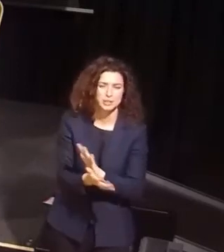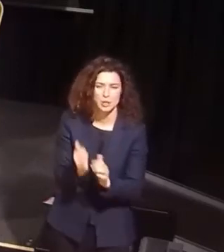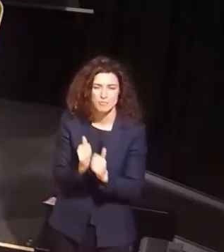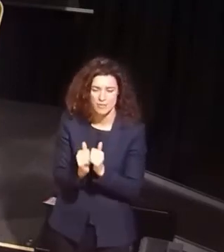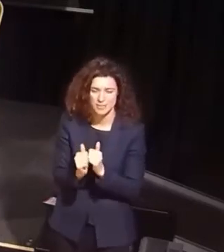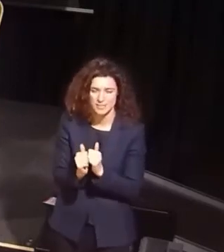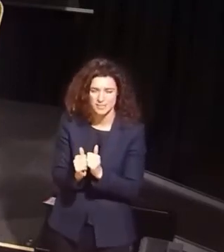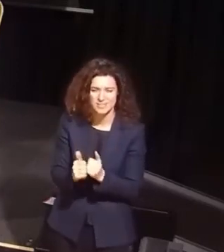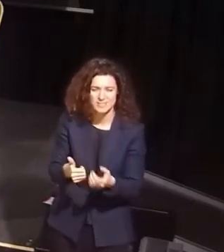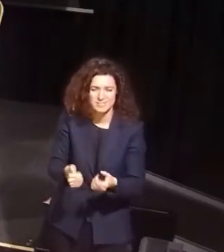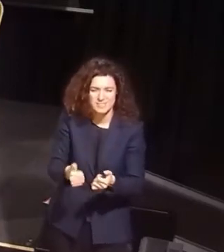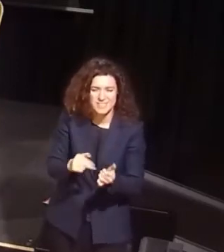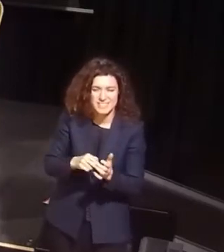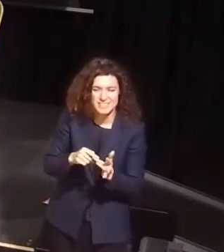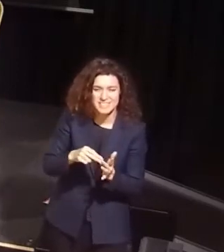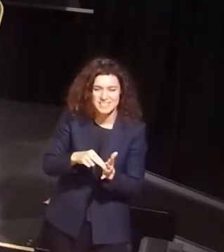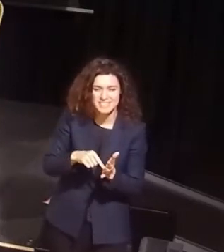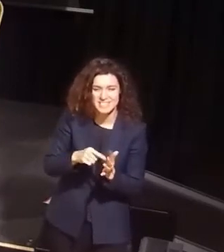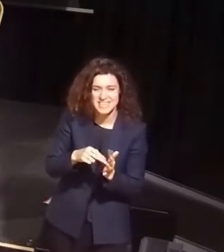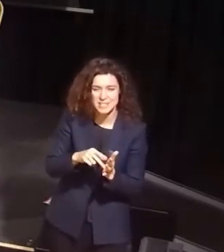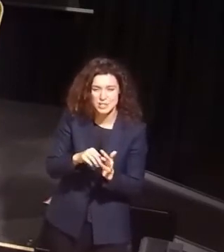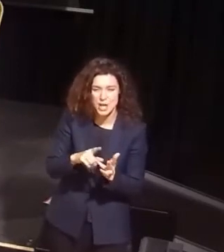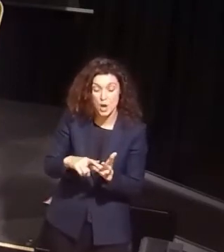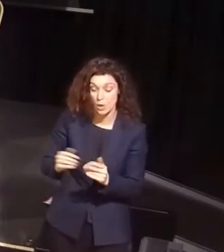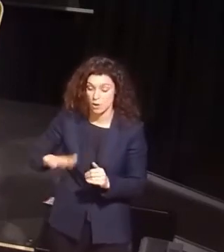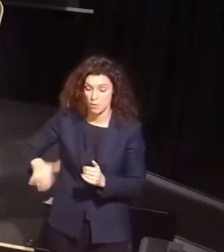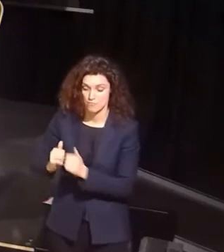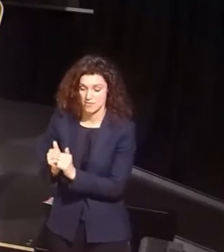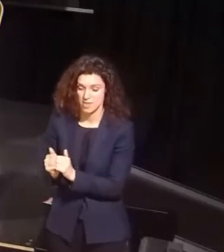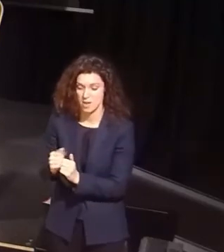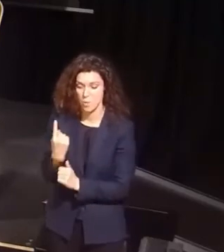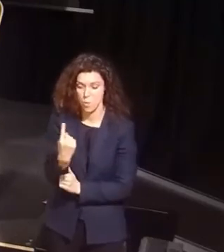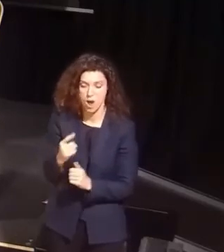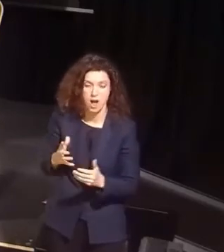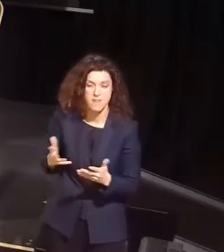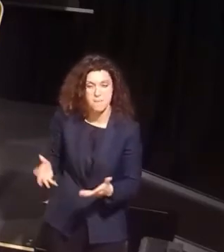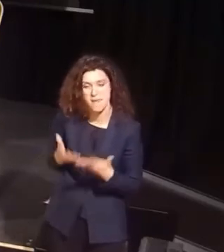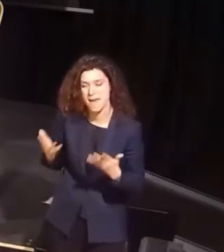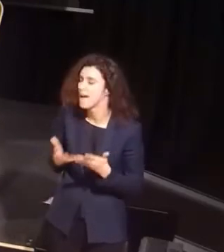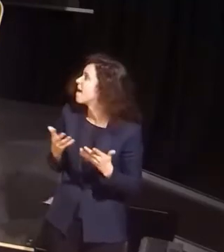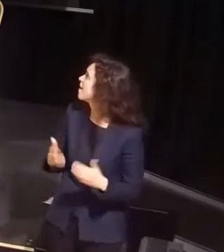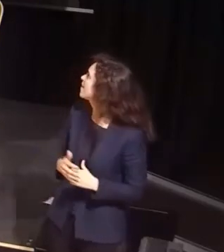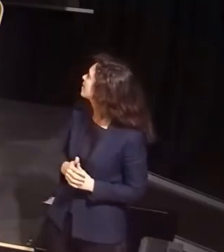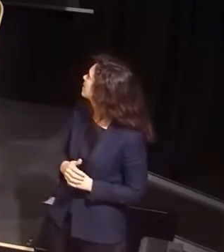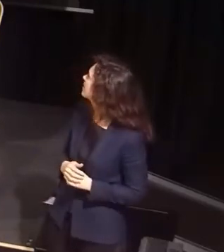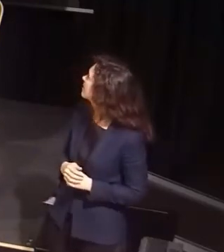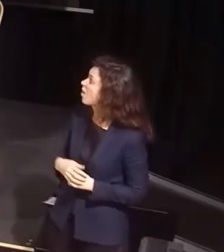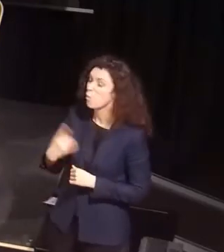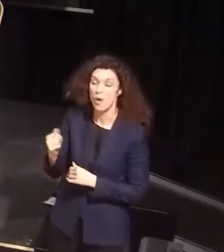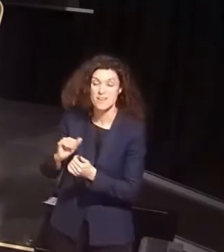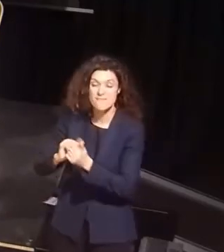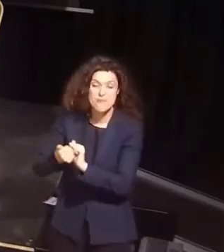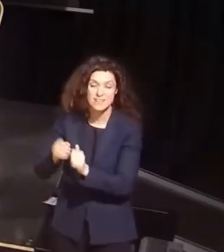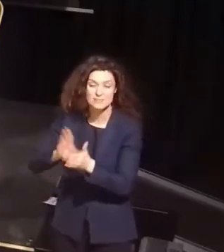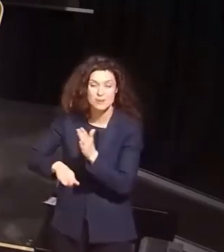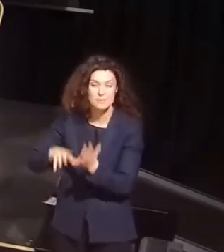Two of his brothers are sat on the sofa next to him playing, one is just a friend from the centre that decided to jump in when I was about to take a photo